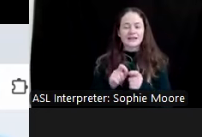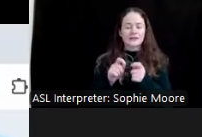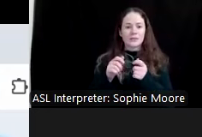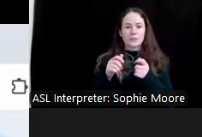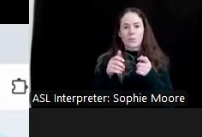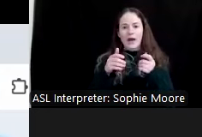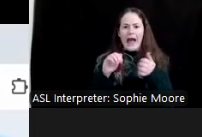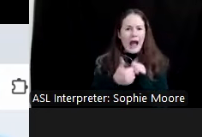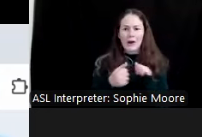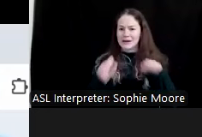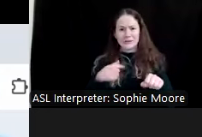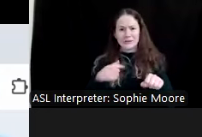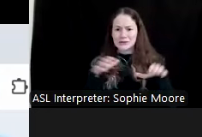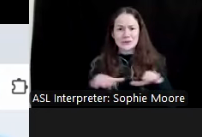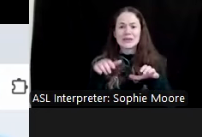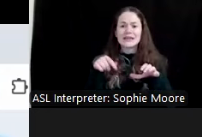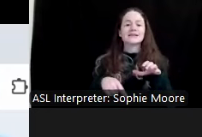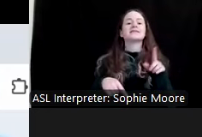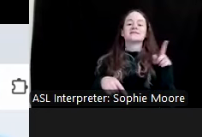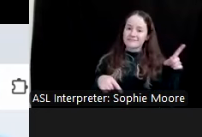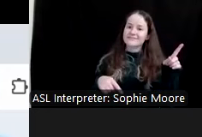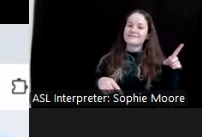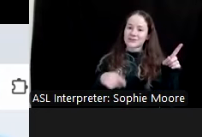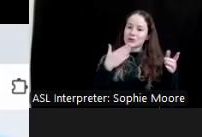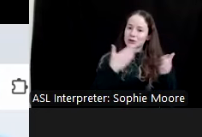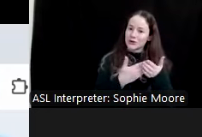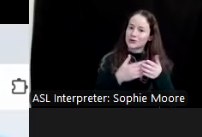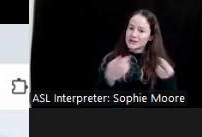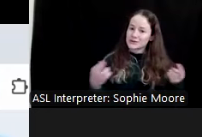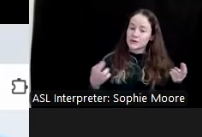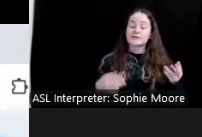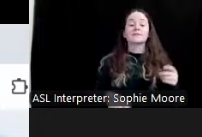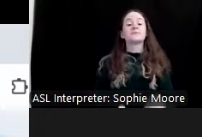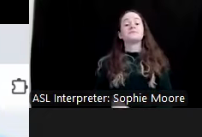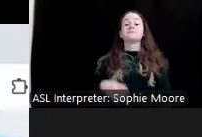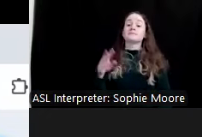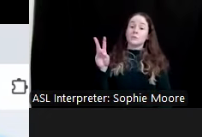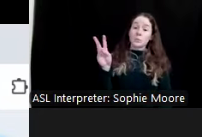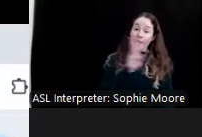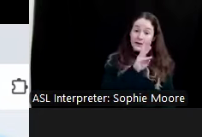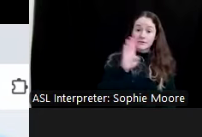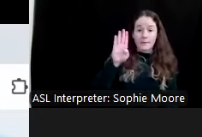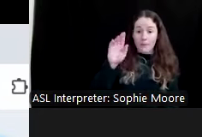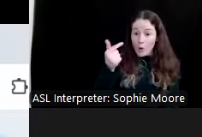moving a little further west in Bowling Green, we've got some inclusive sports and um, Move United, adaptive wreck in